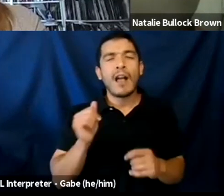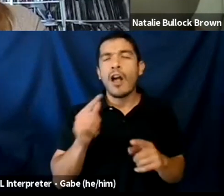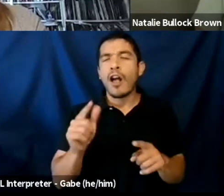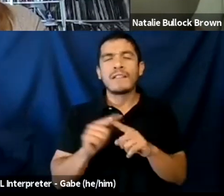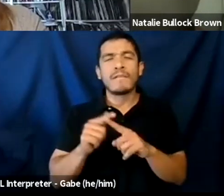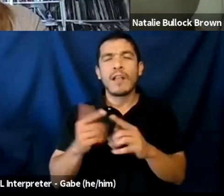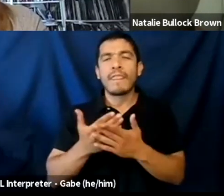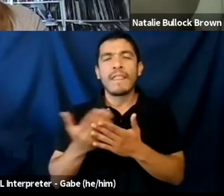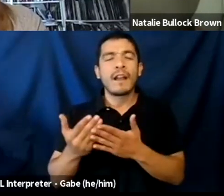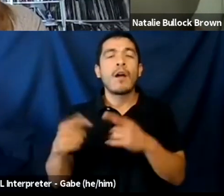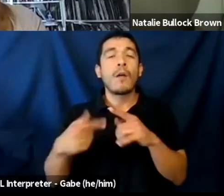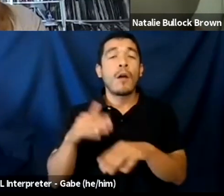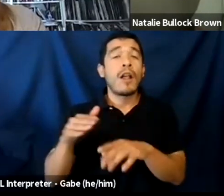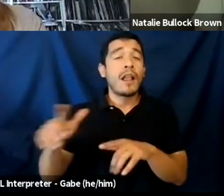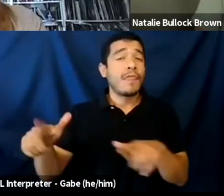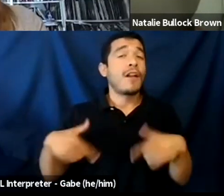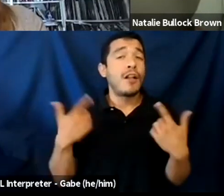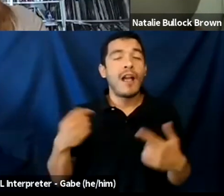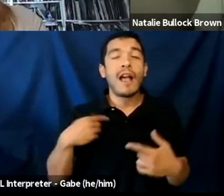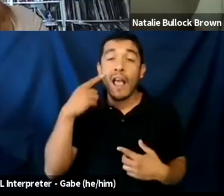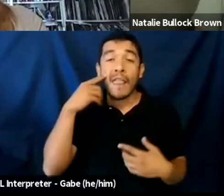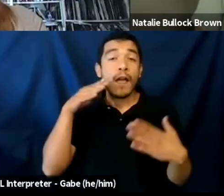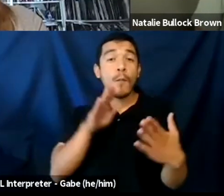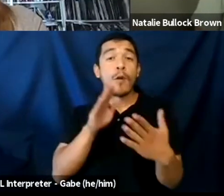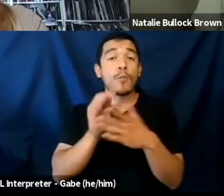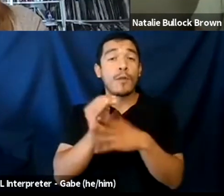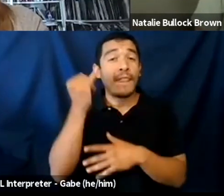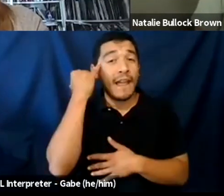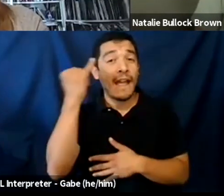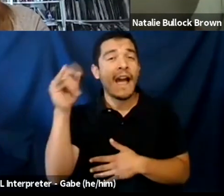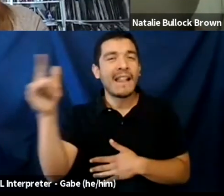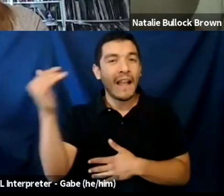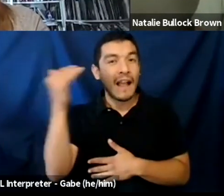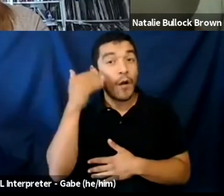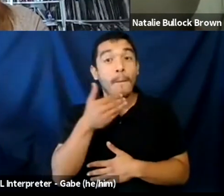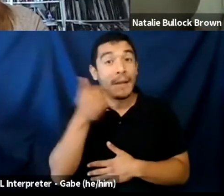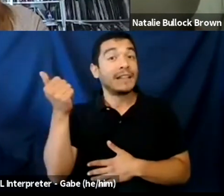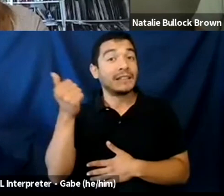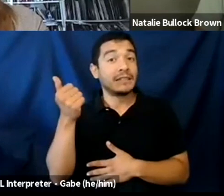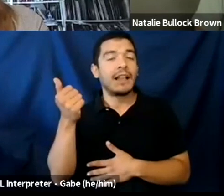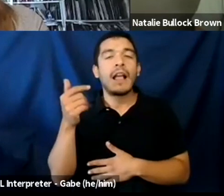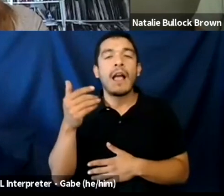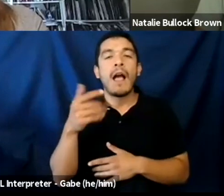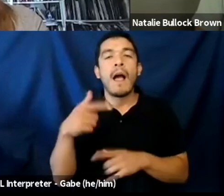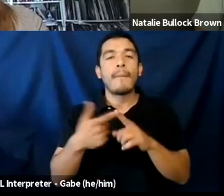And I think approaching it with the idea that they know best about making decisions about their safety